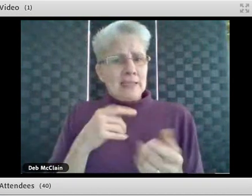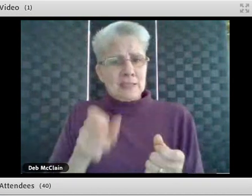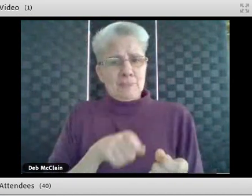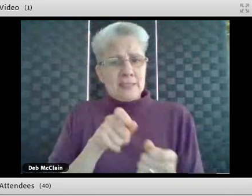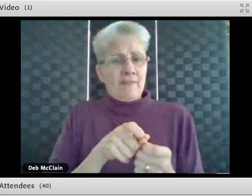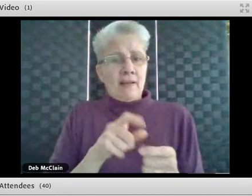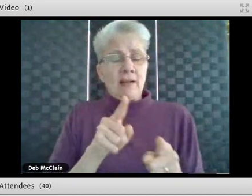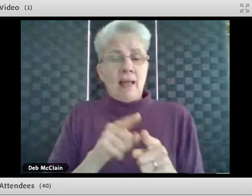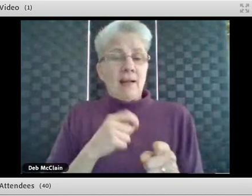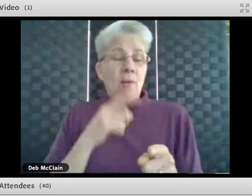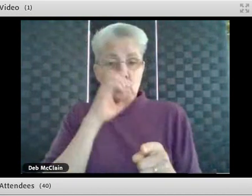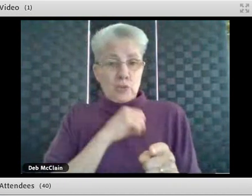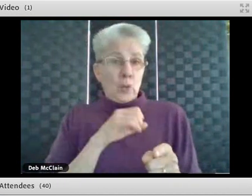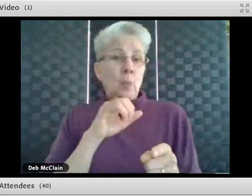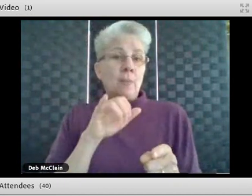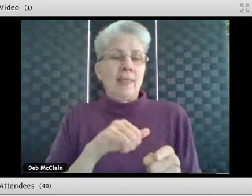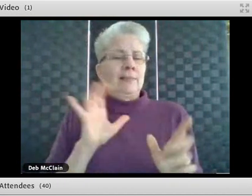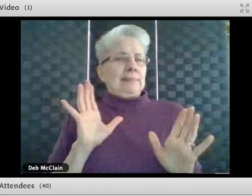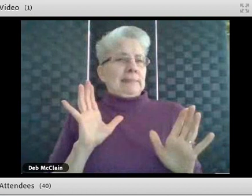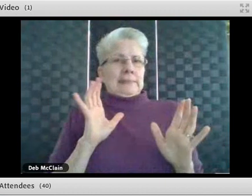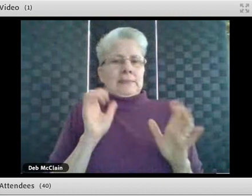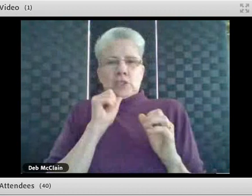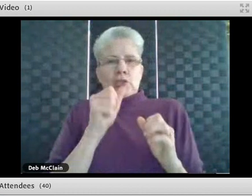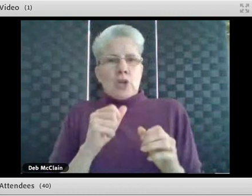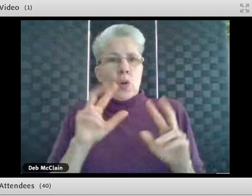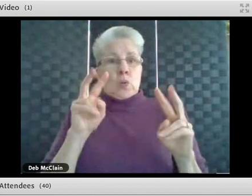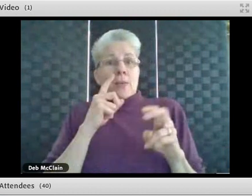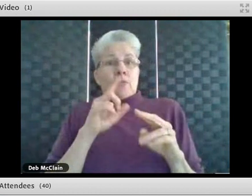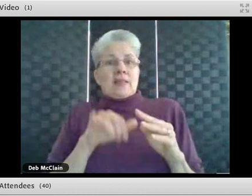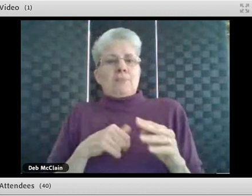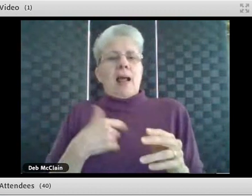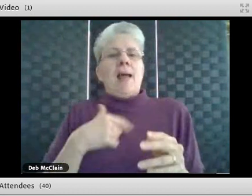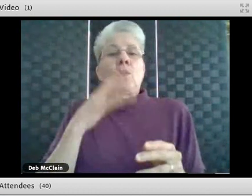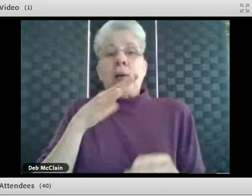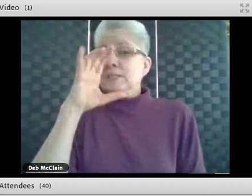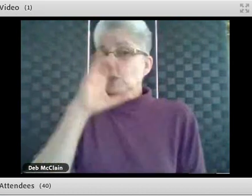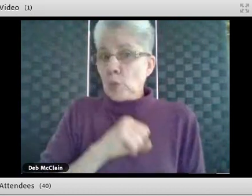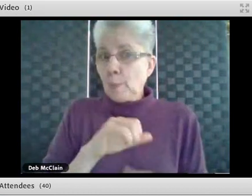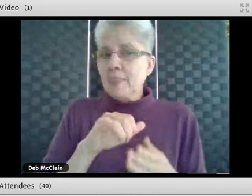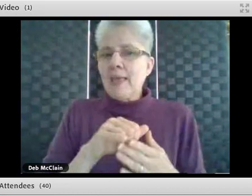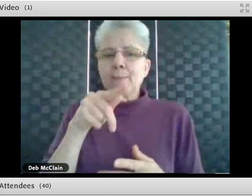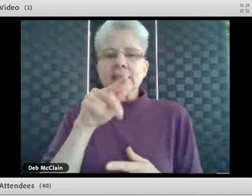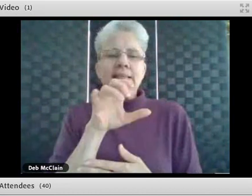I would assume, and don't quote me on this, but I would assume that PCC goes with what